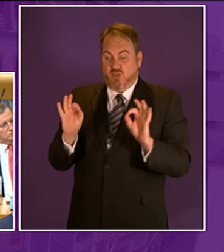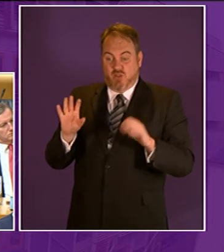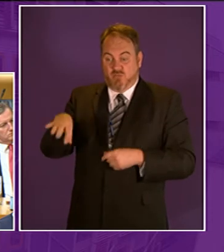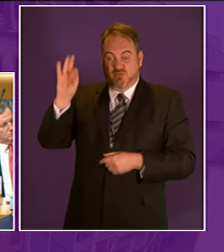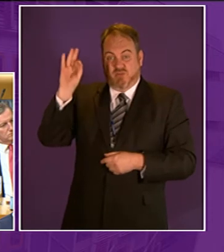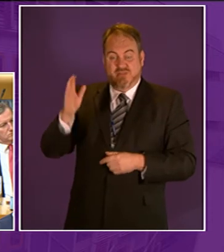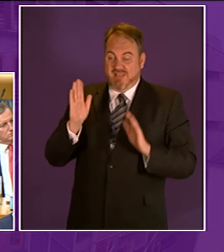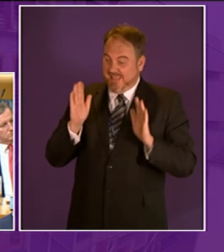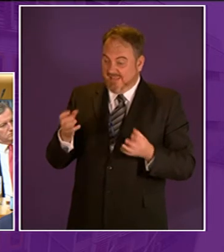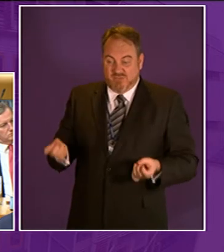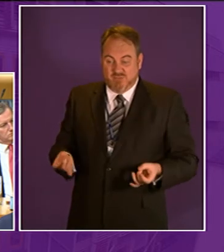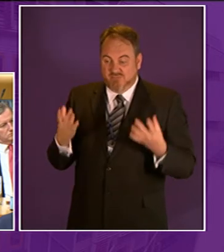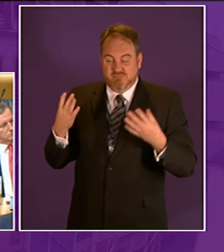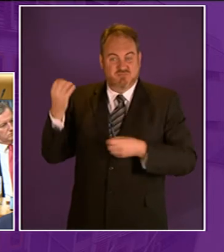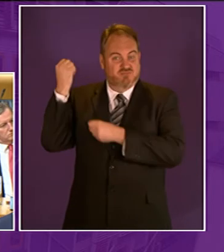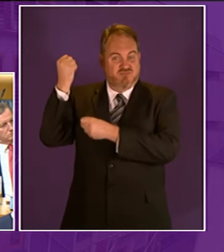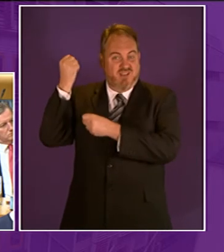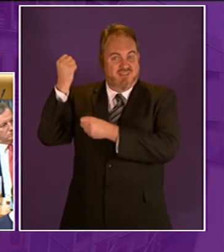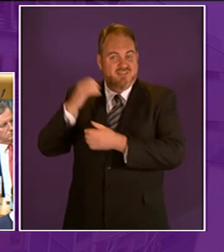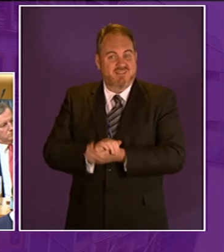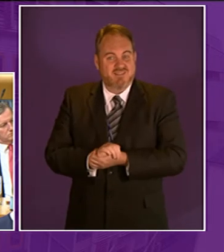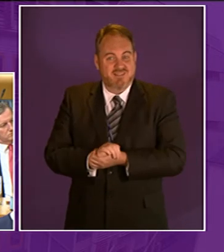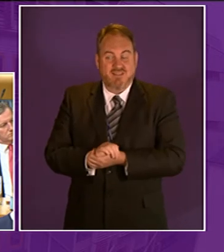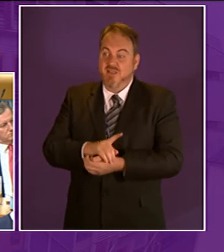has had on students, to get ministers’ attention.